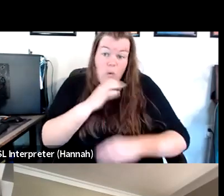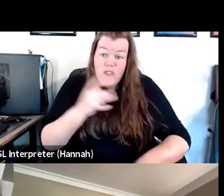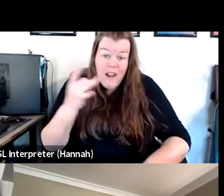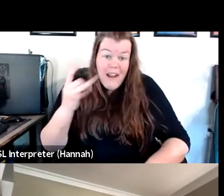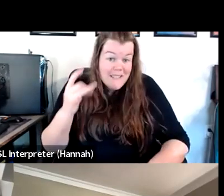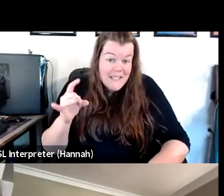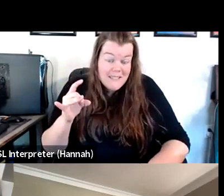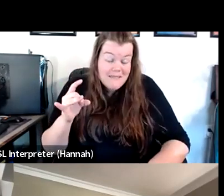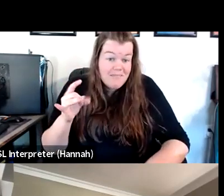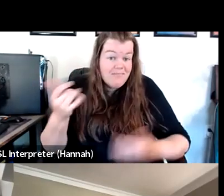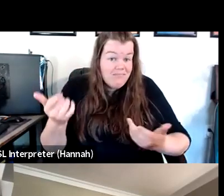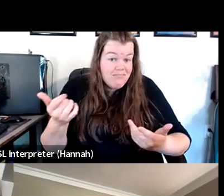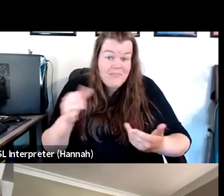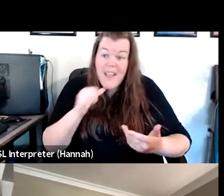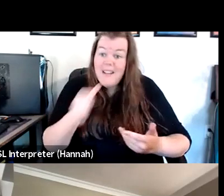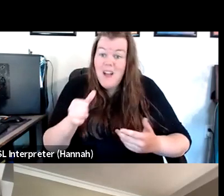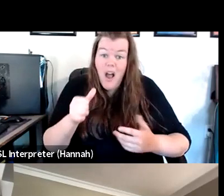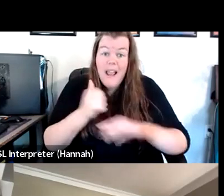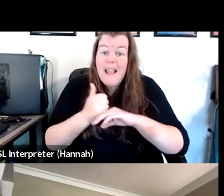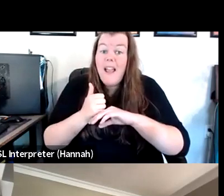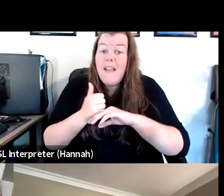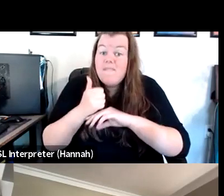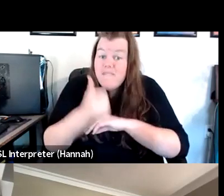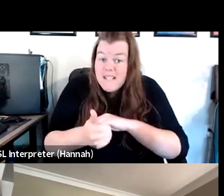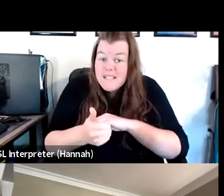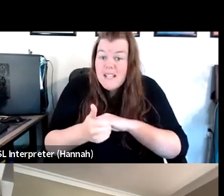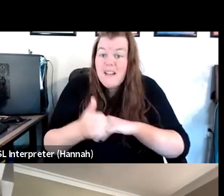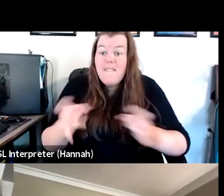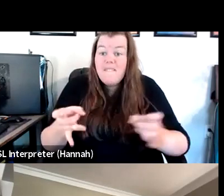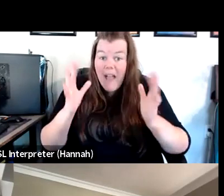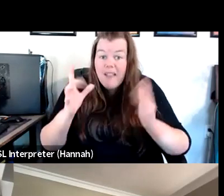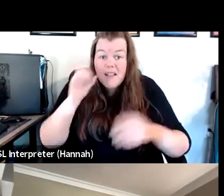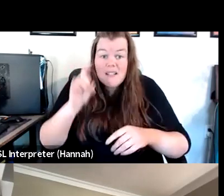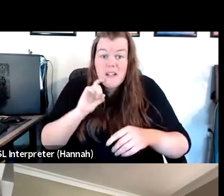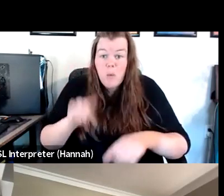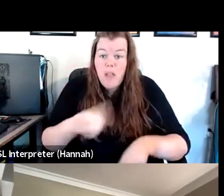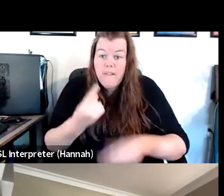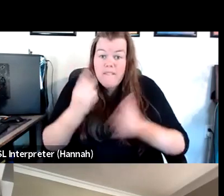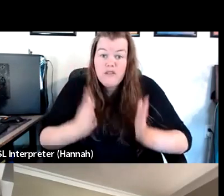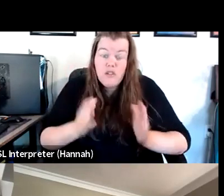and not a convicted violent sexual offender under our state laws you can be a legal guardian.